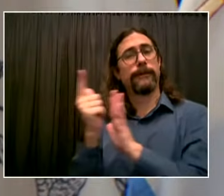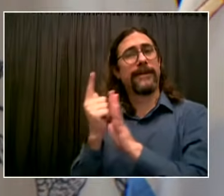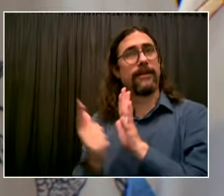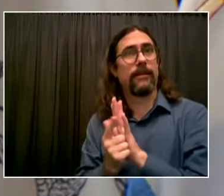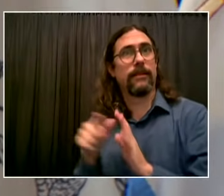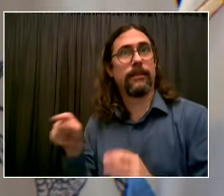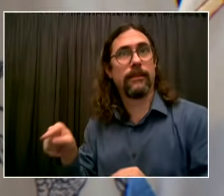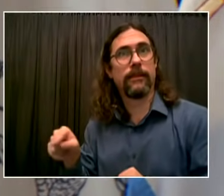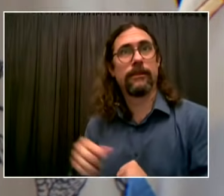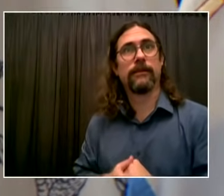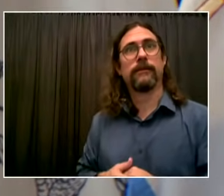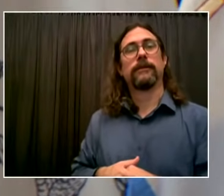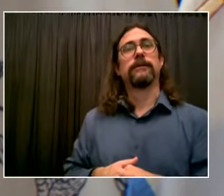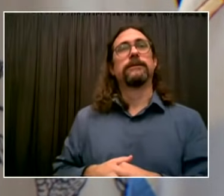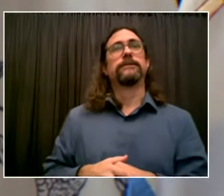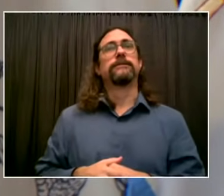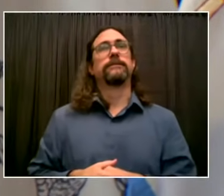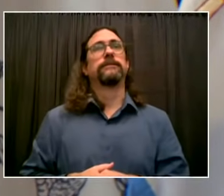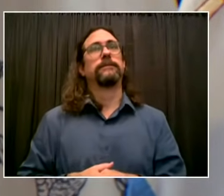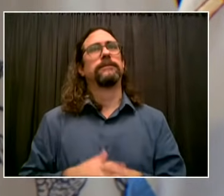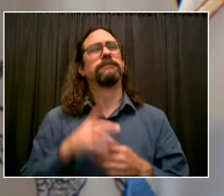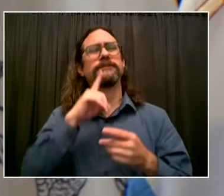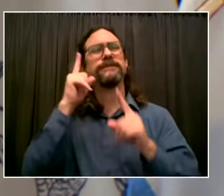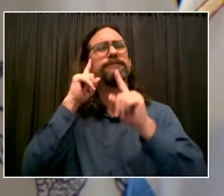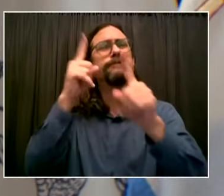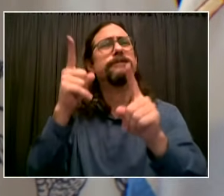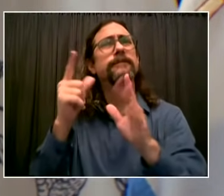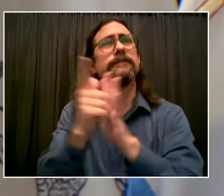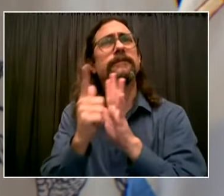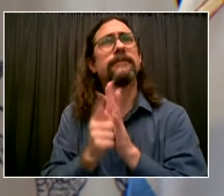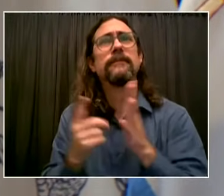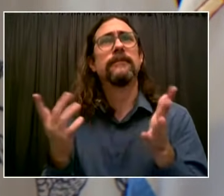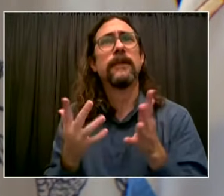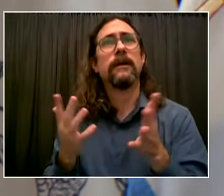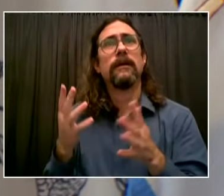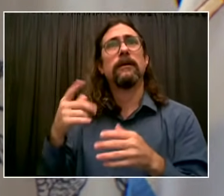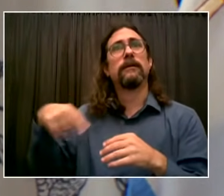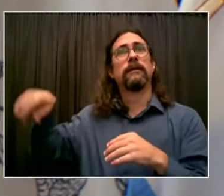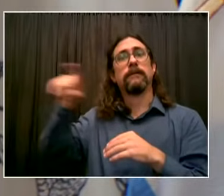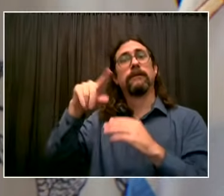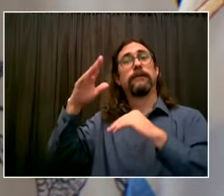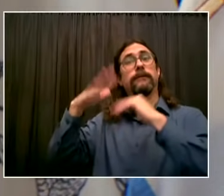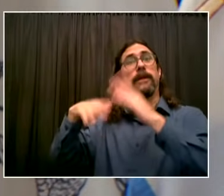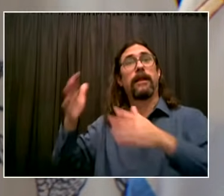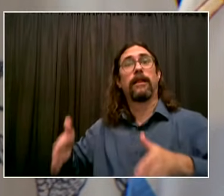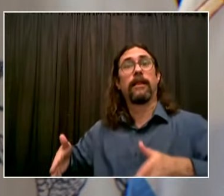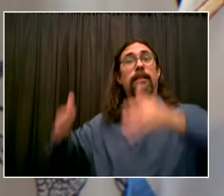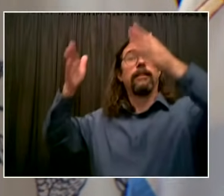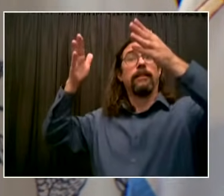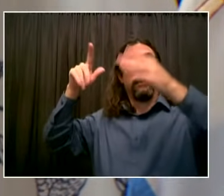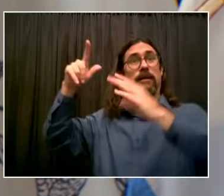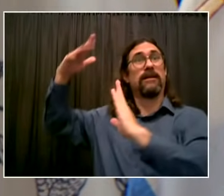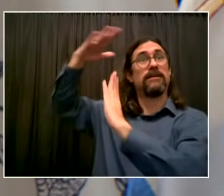MANDATORY REQUIREMENTS WHEN IT COMES TO GREEN ROOF SOLAR PANELS OR WHITE ROOFS AND OTHER